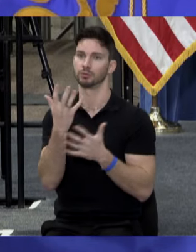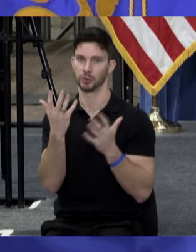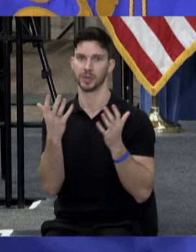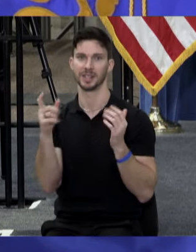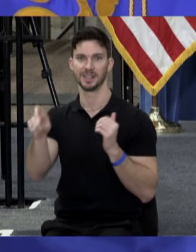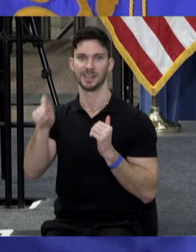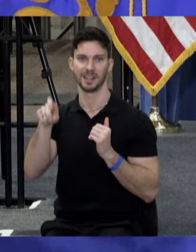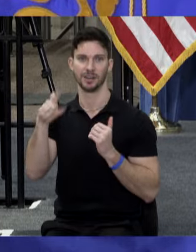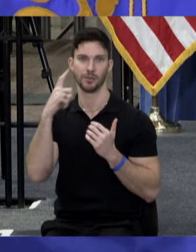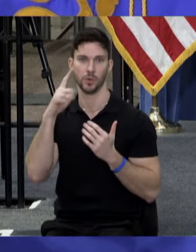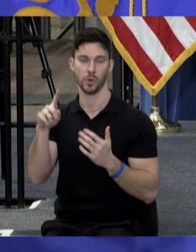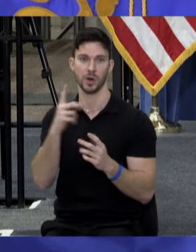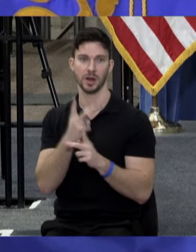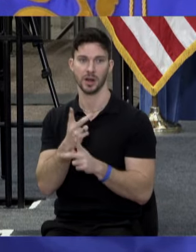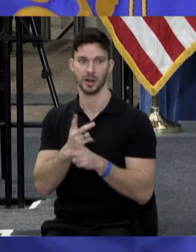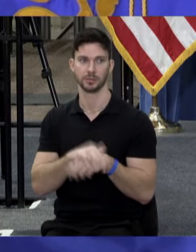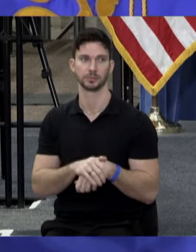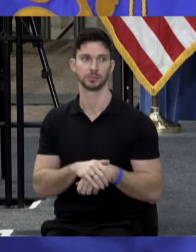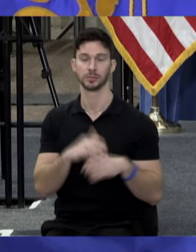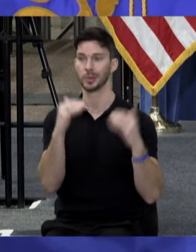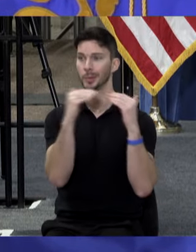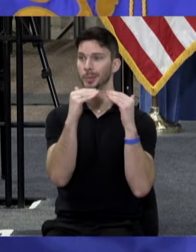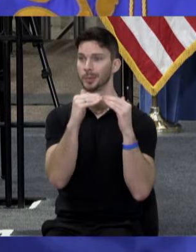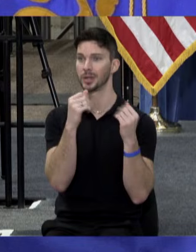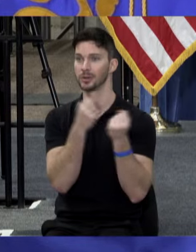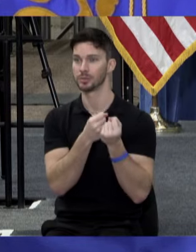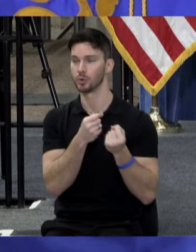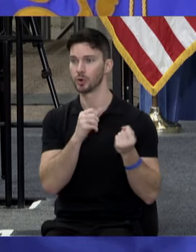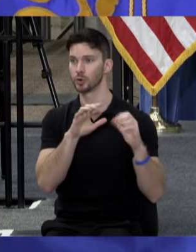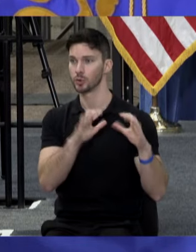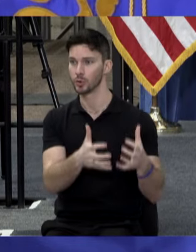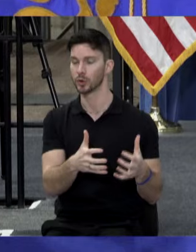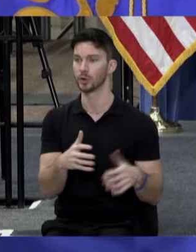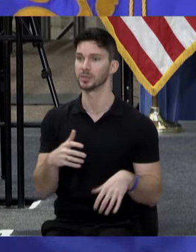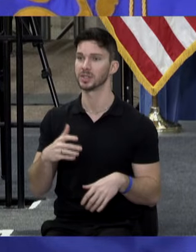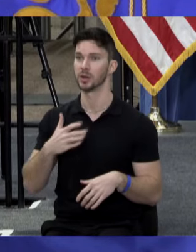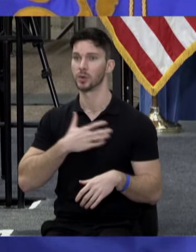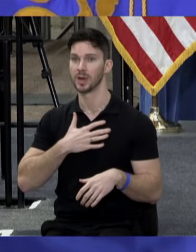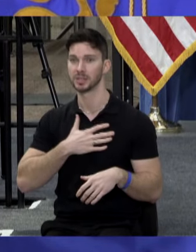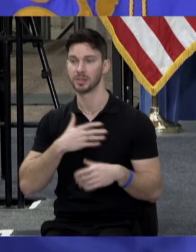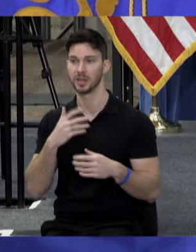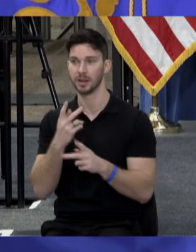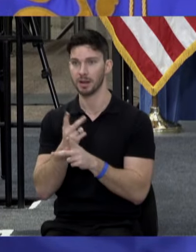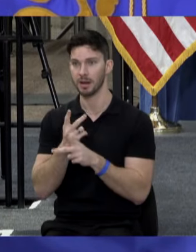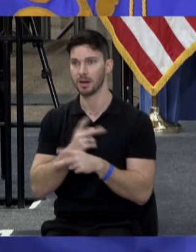This includes peer support groups, respite care, technology that lightens your loads,